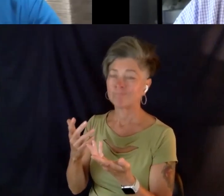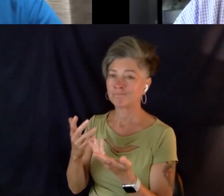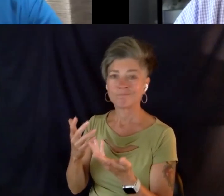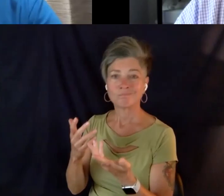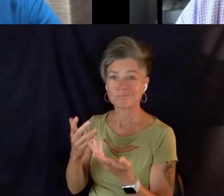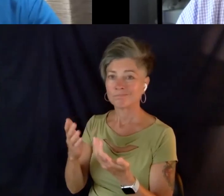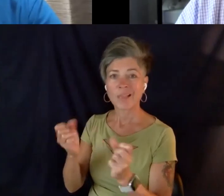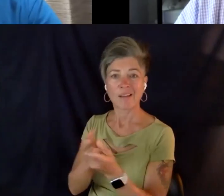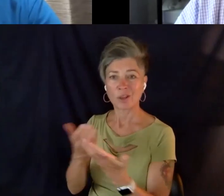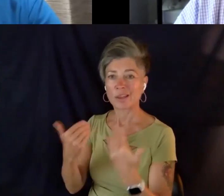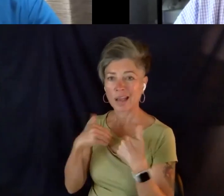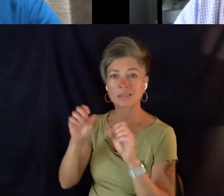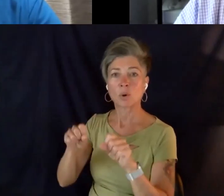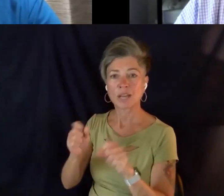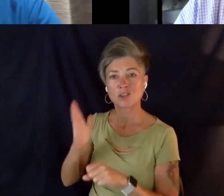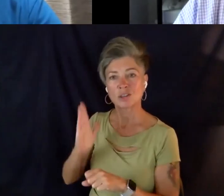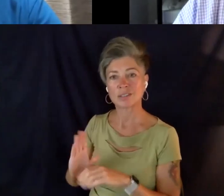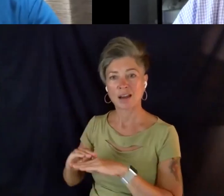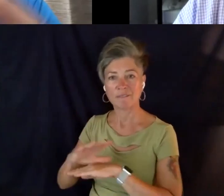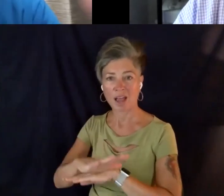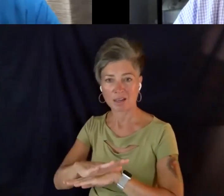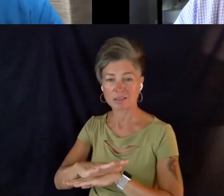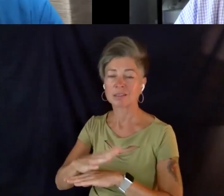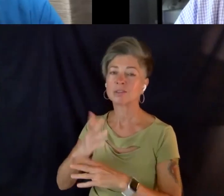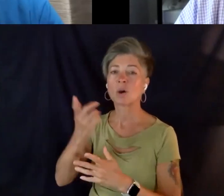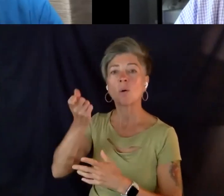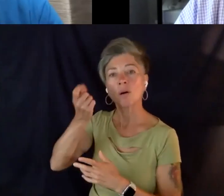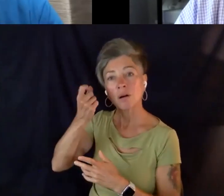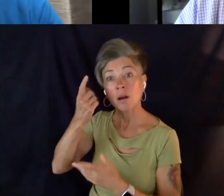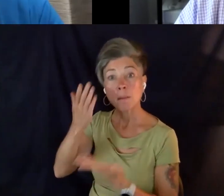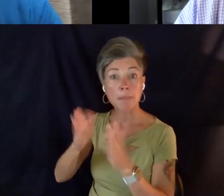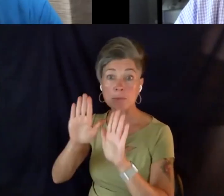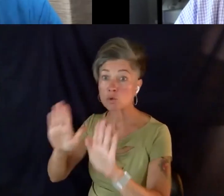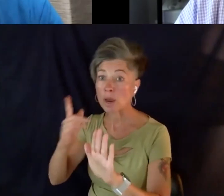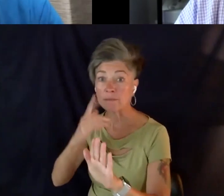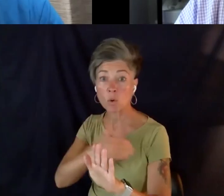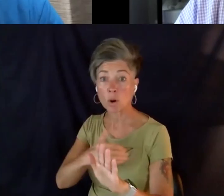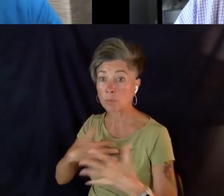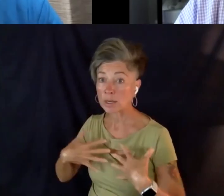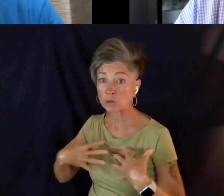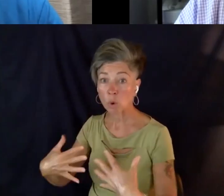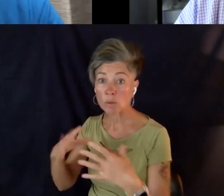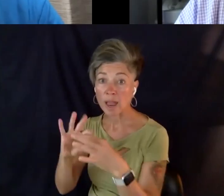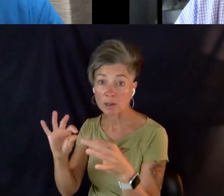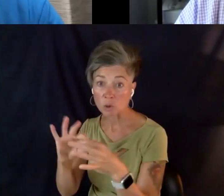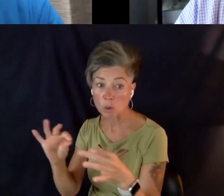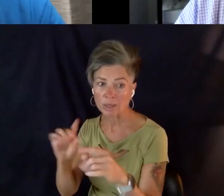And so just understanding that it might be great for breast growth anecdotally, but we don't have great data so far,